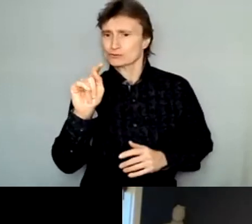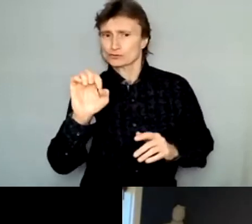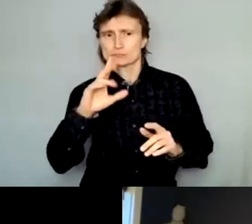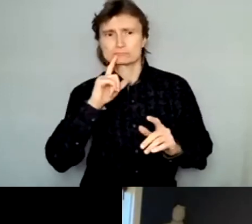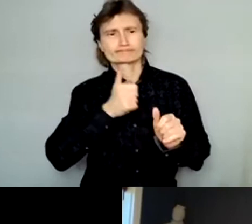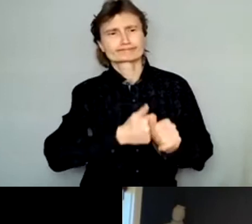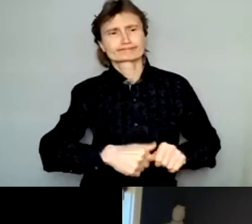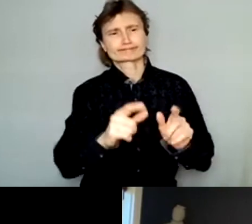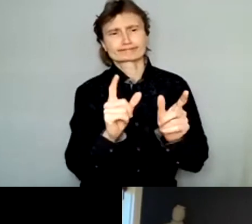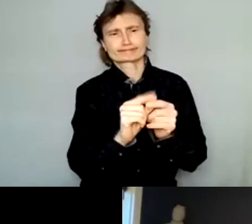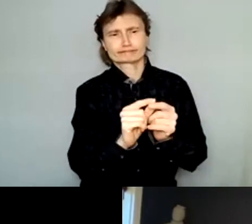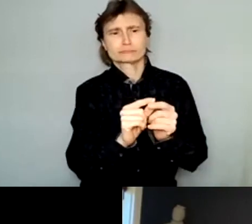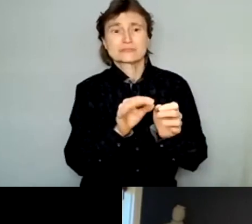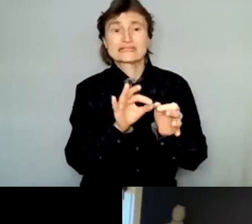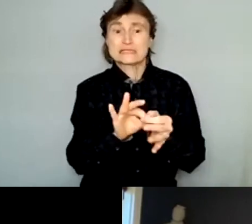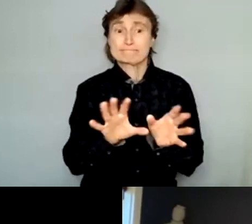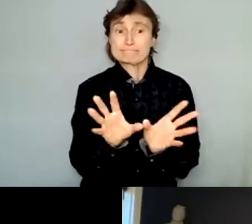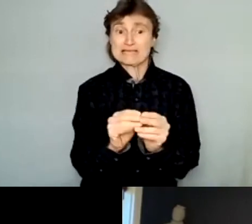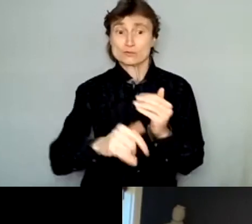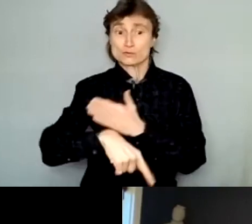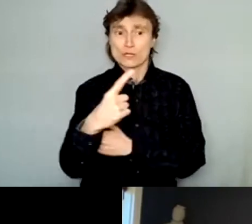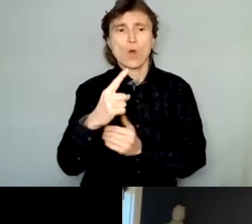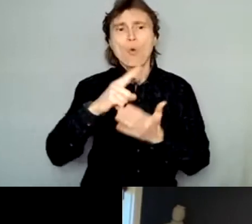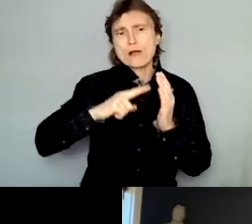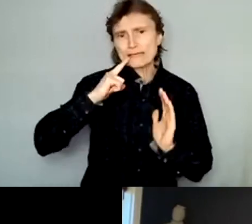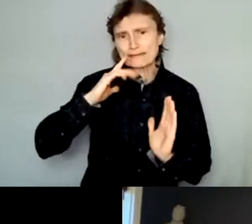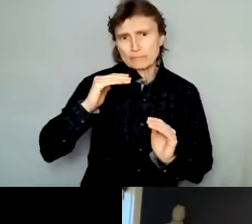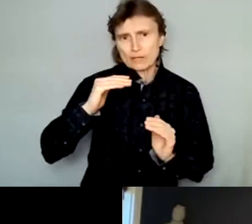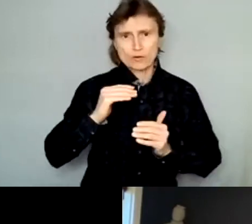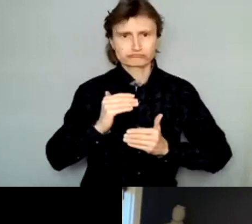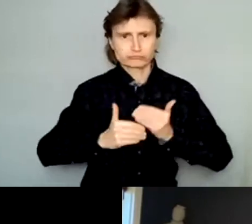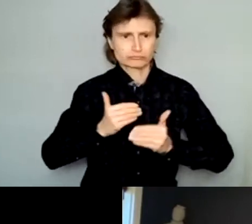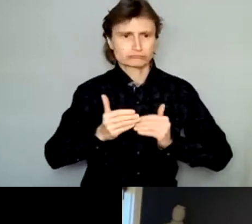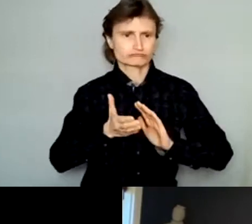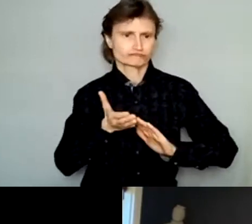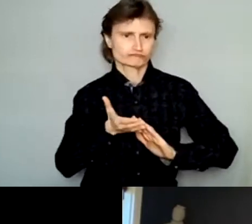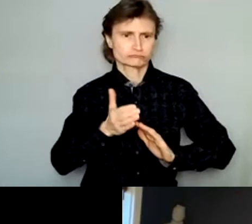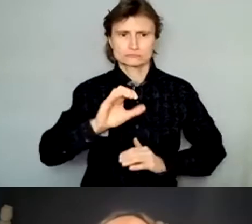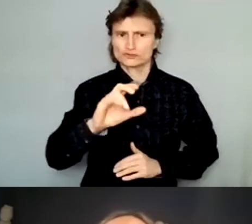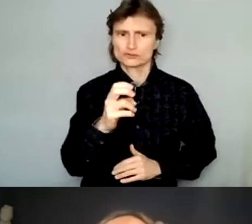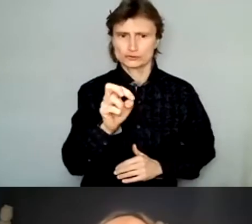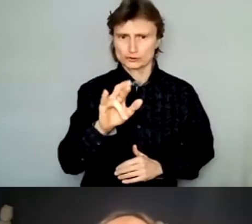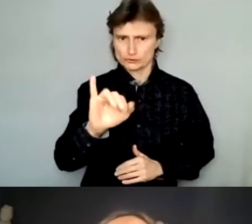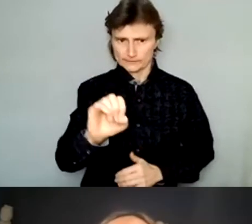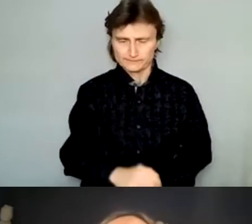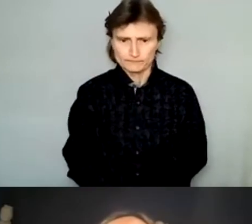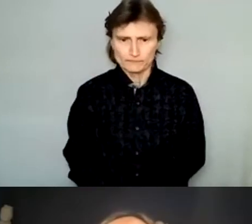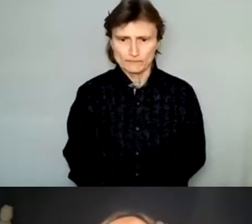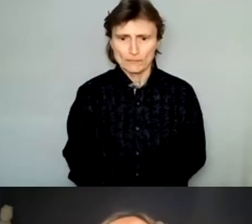before we begin our program today. Cherie McMaster. Thank you very much, Patti.